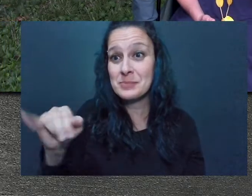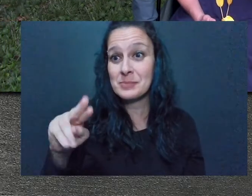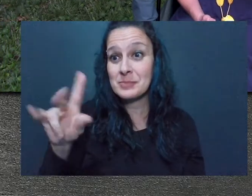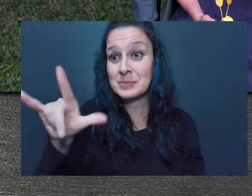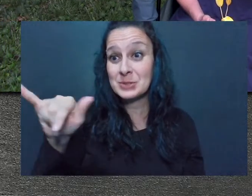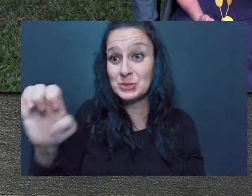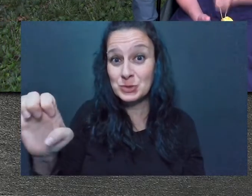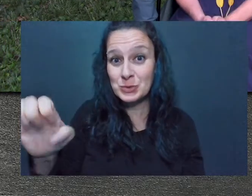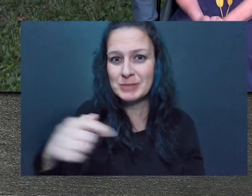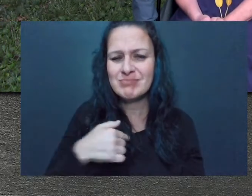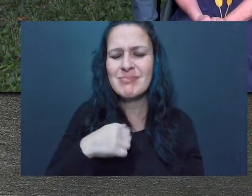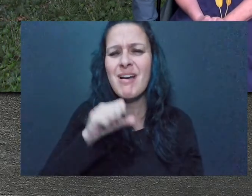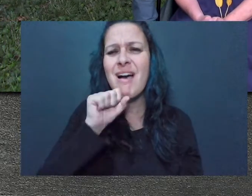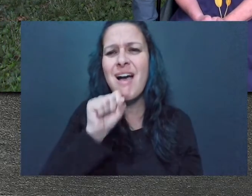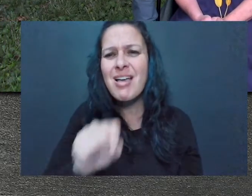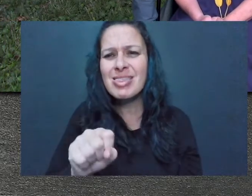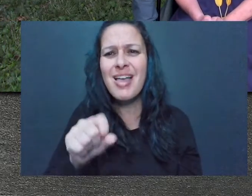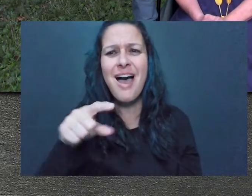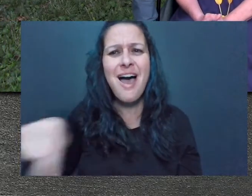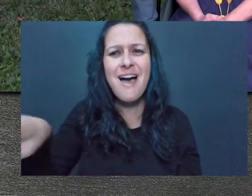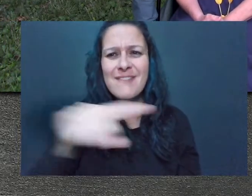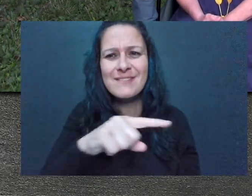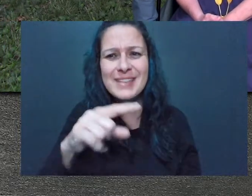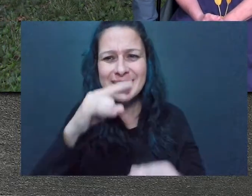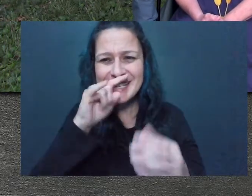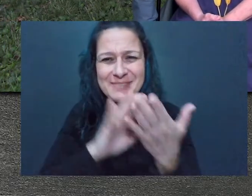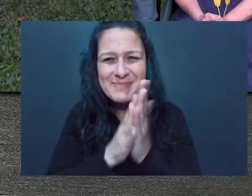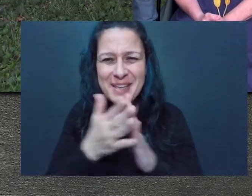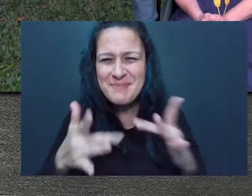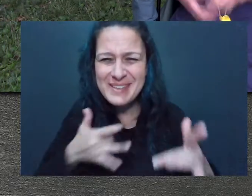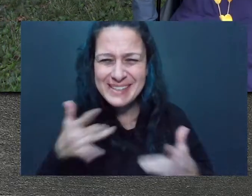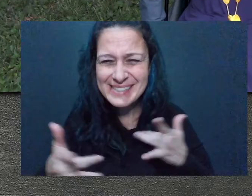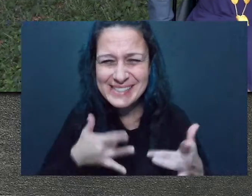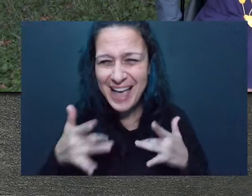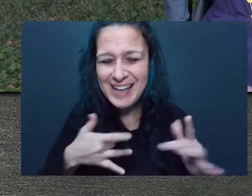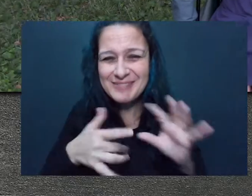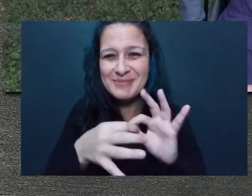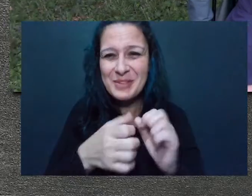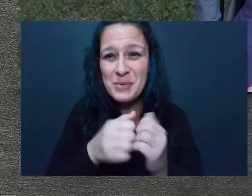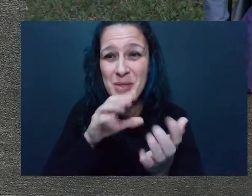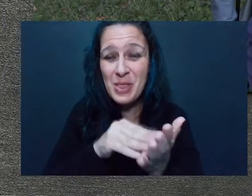And I love getting kids excited about learning. Look where I am.